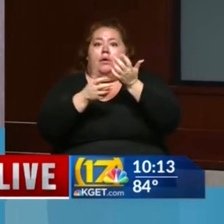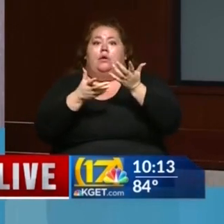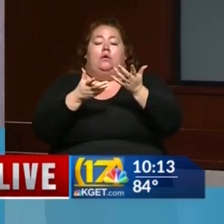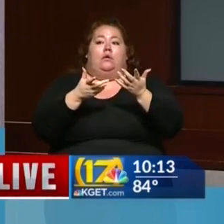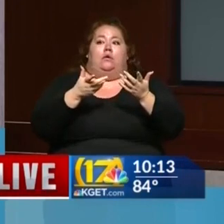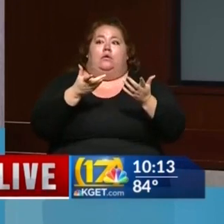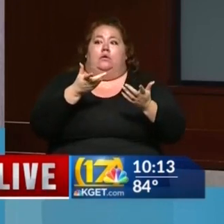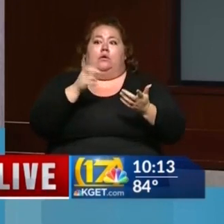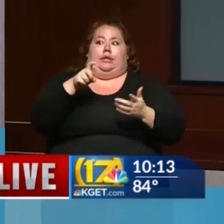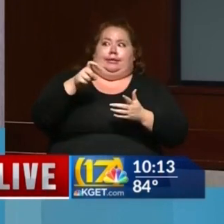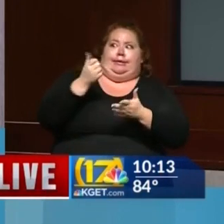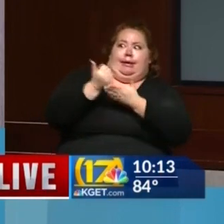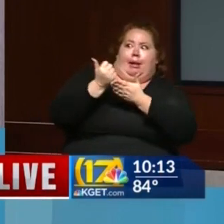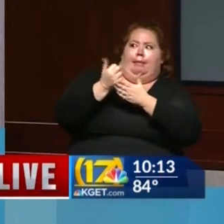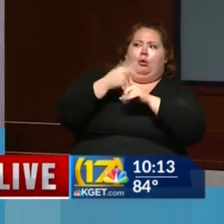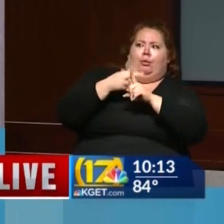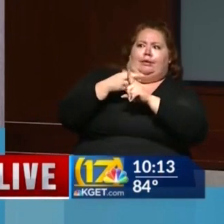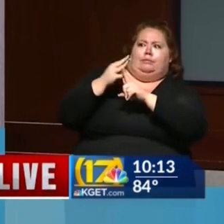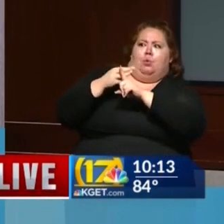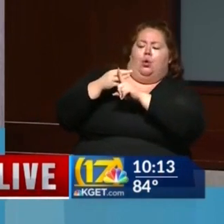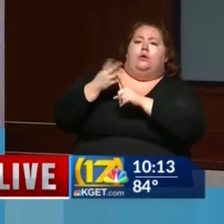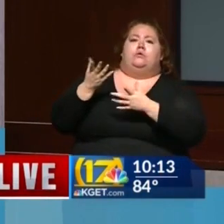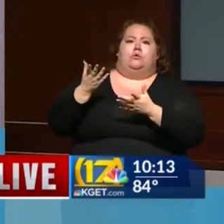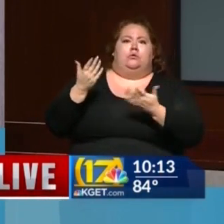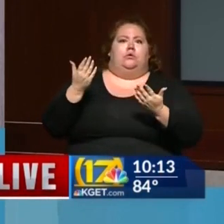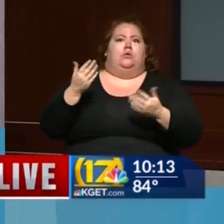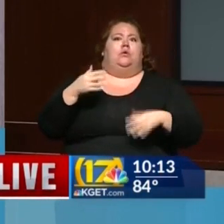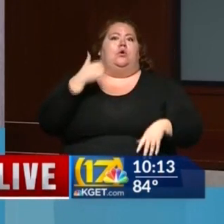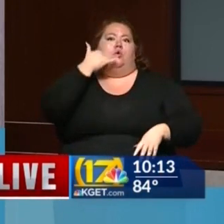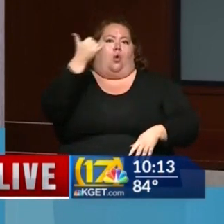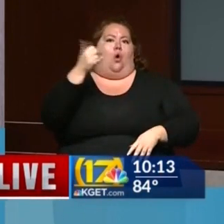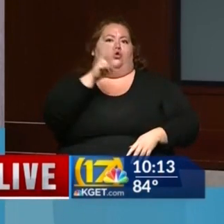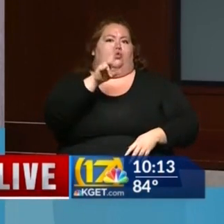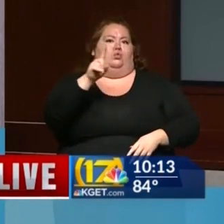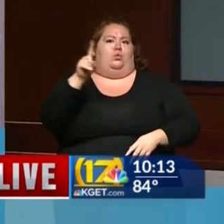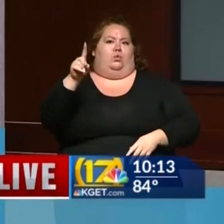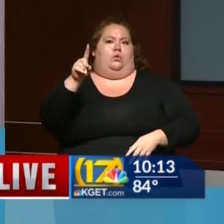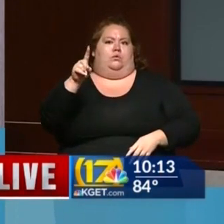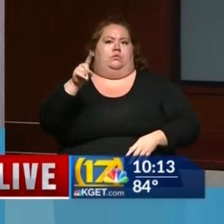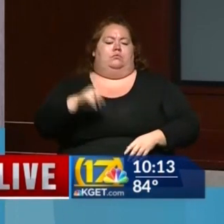COMMUNITY. IF YOU ARE INTERESTED IN GETTING